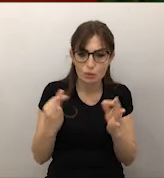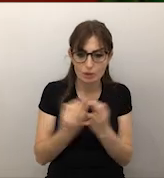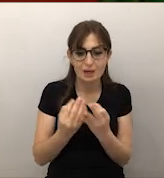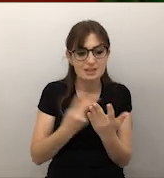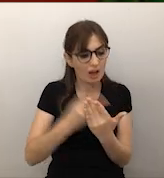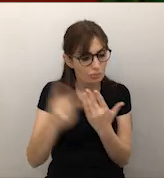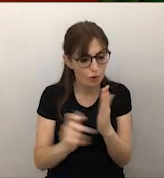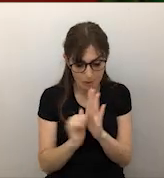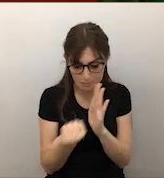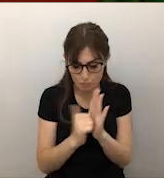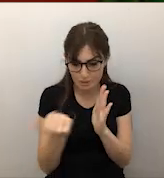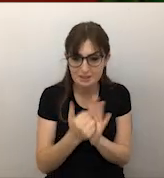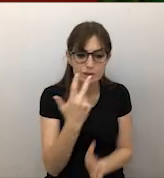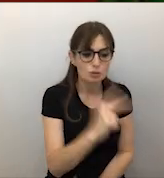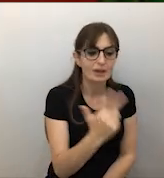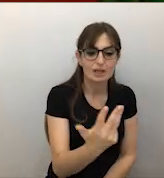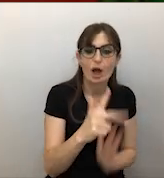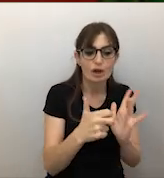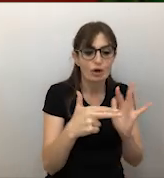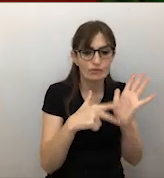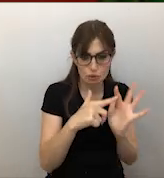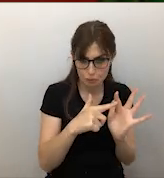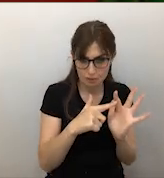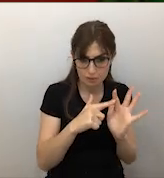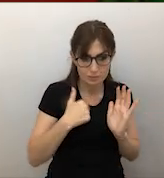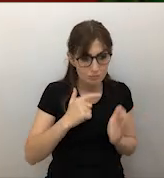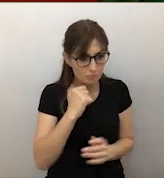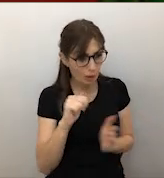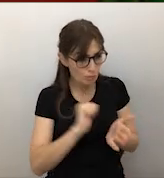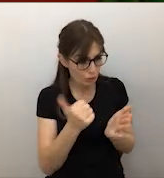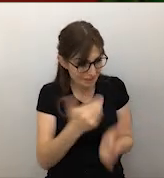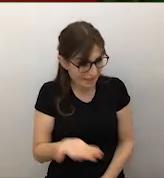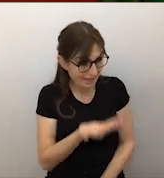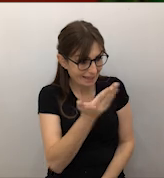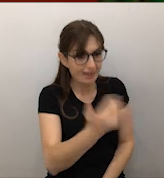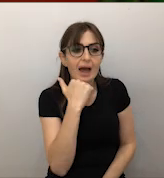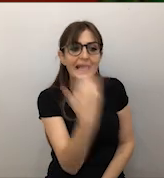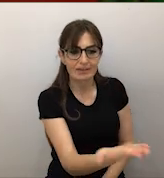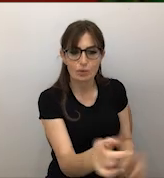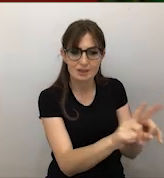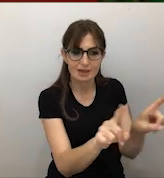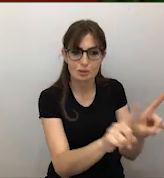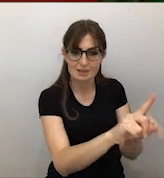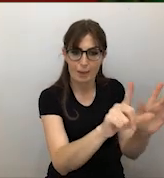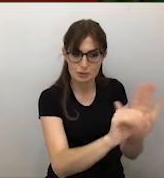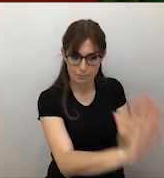and delivered on 29 June. The printer provides their invoice with the delivery, and it is paid by the company's finance